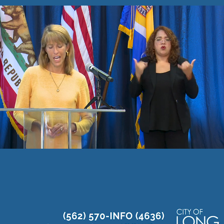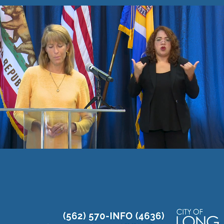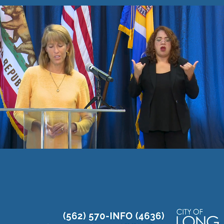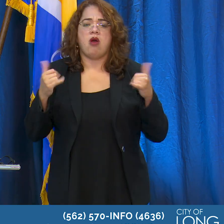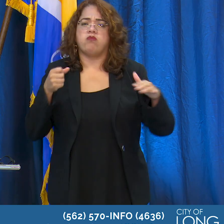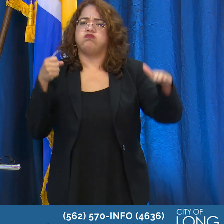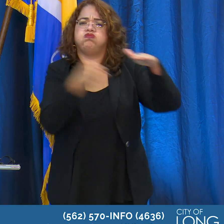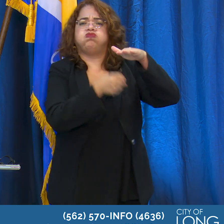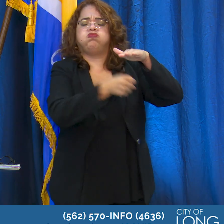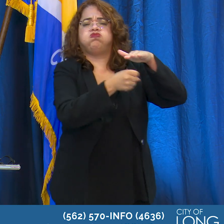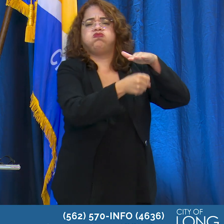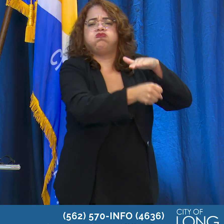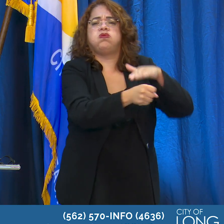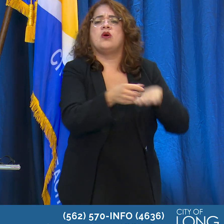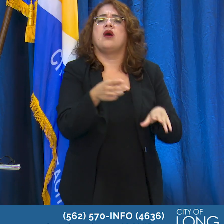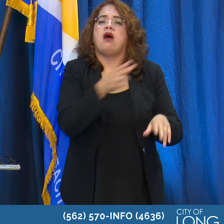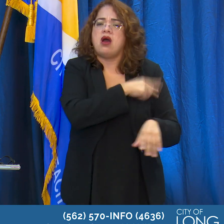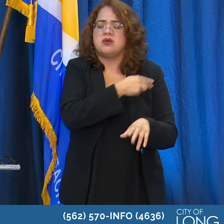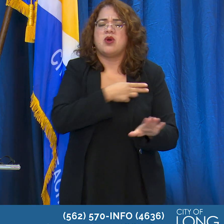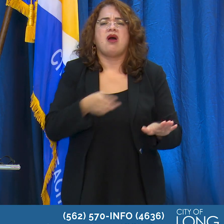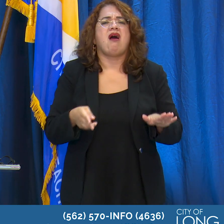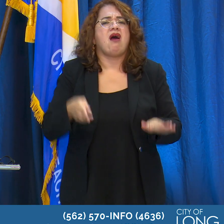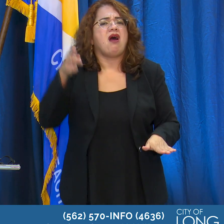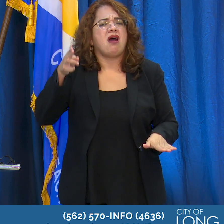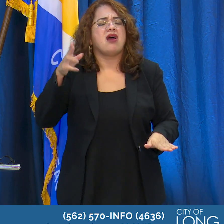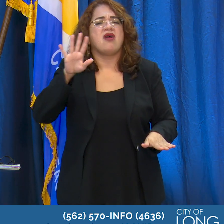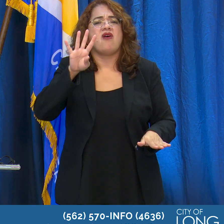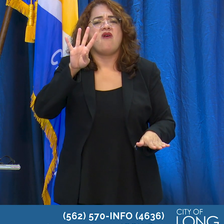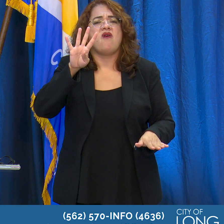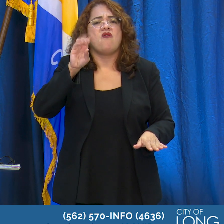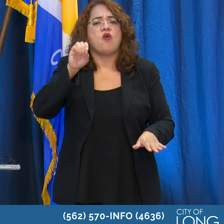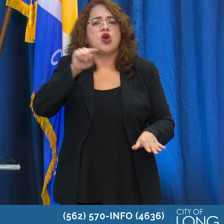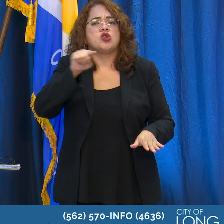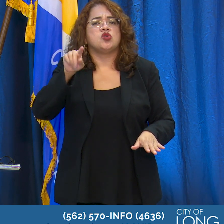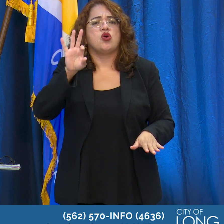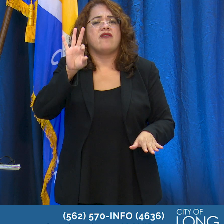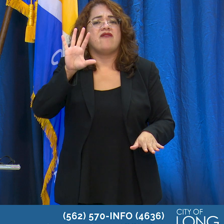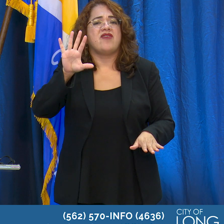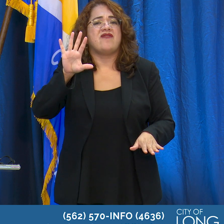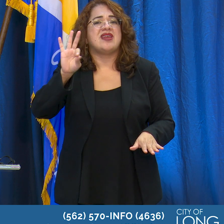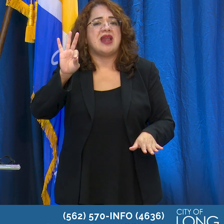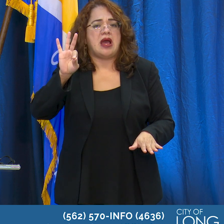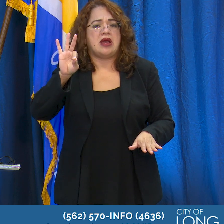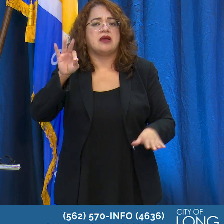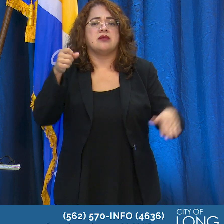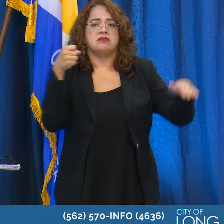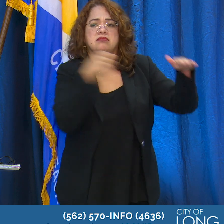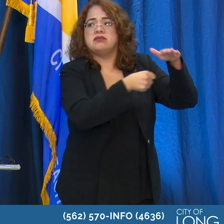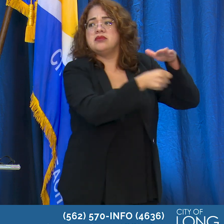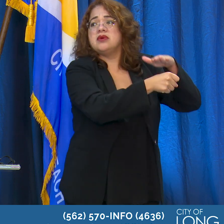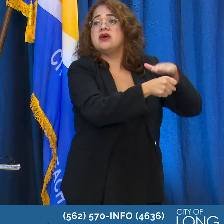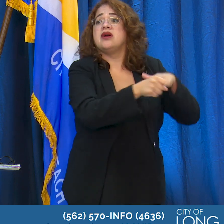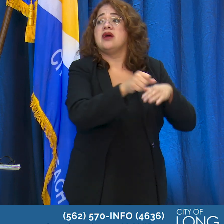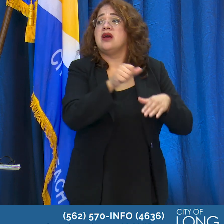Hospitalizations remain the highest for those who are ages 40 to 59 and they are higher in that group than any other population.